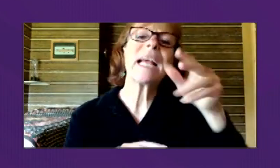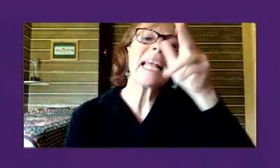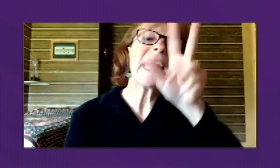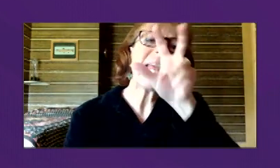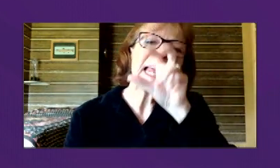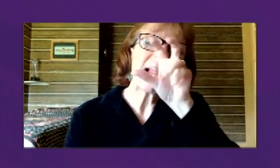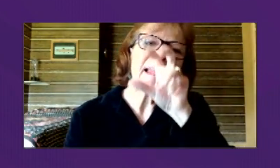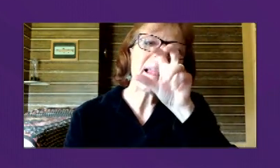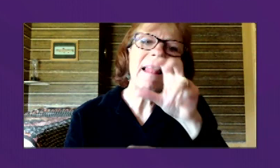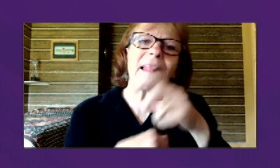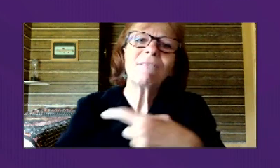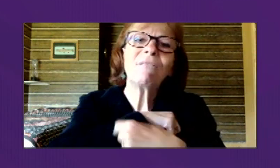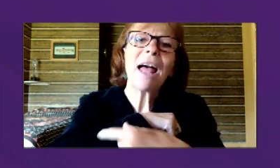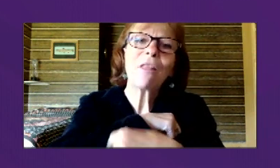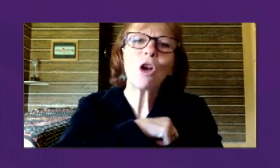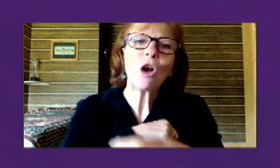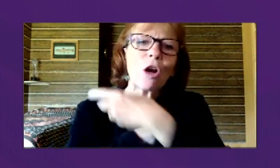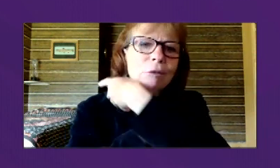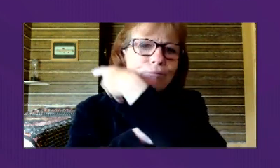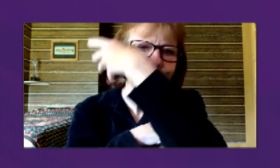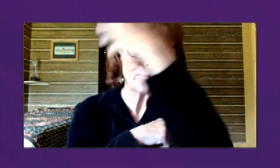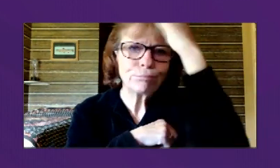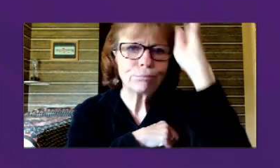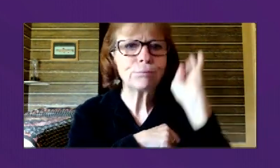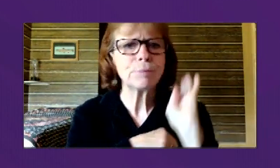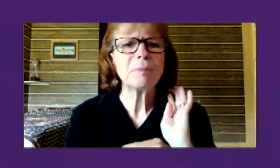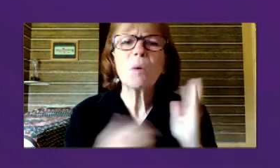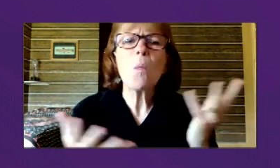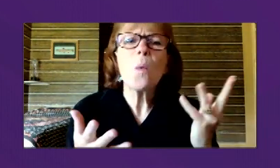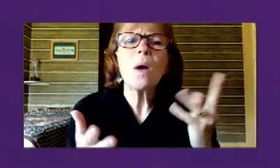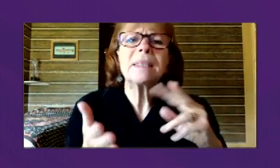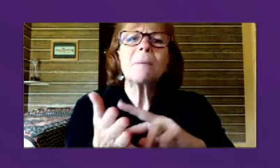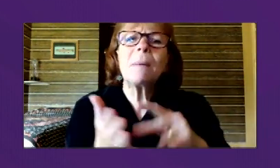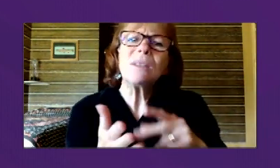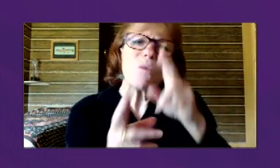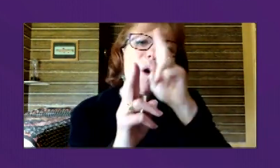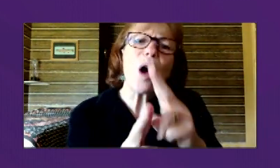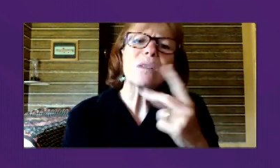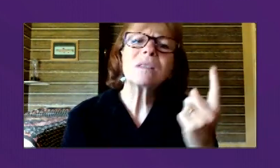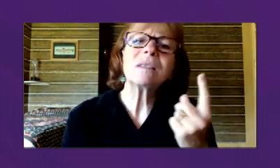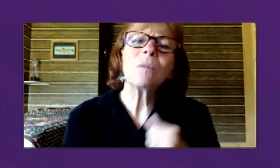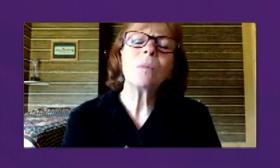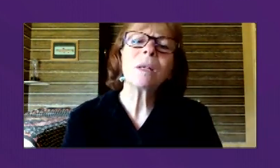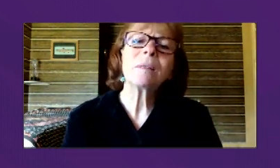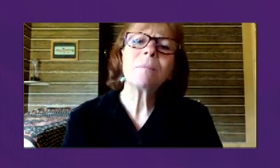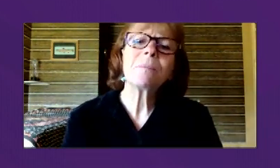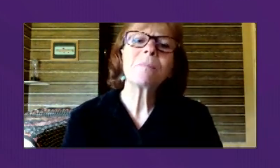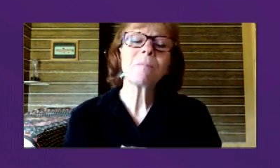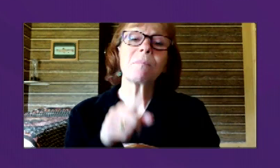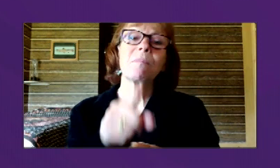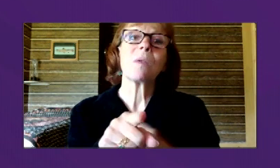question for this session, what does it mean to honor someone? This is one of the most instantly